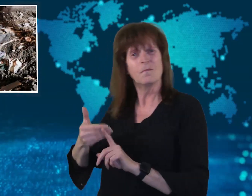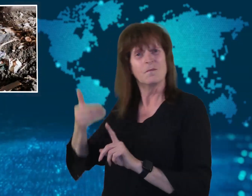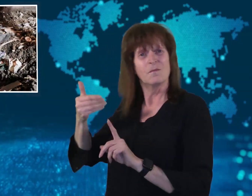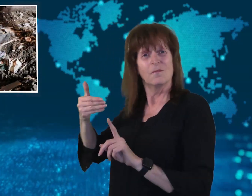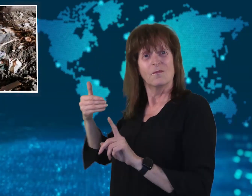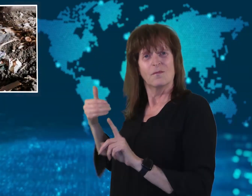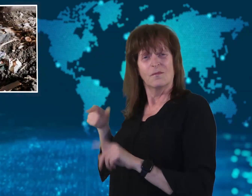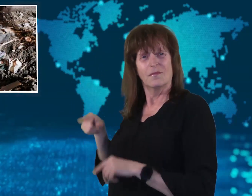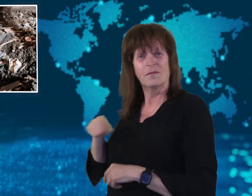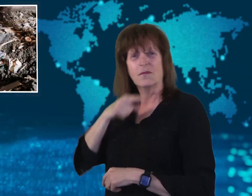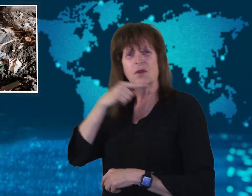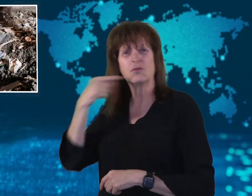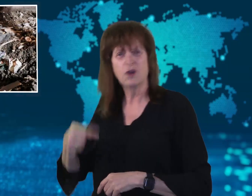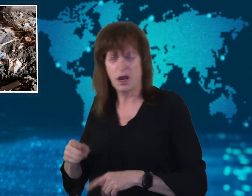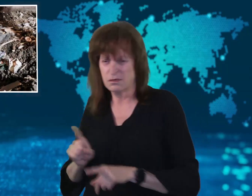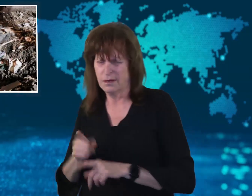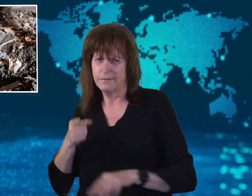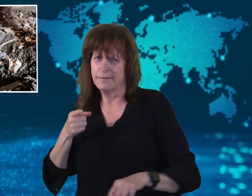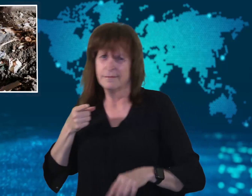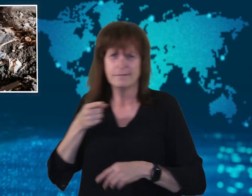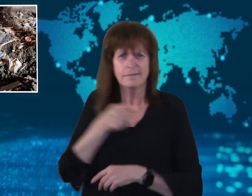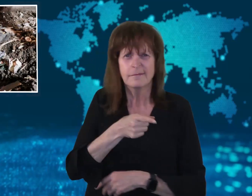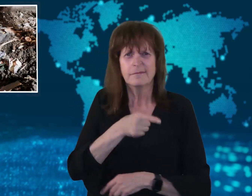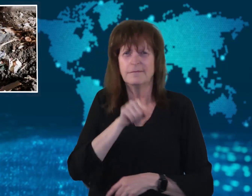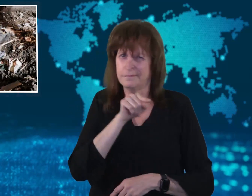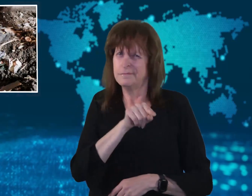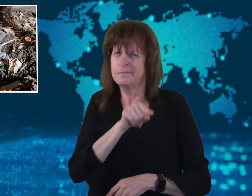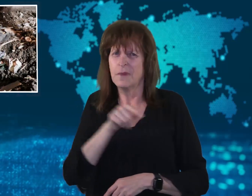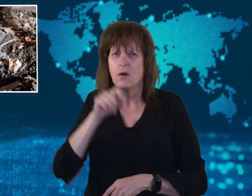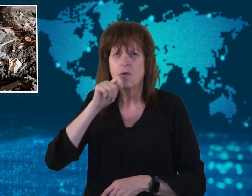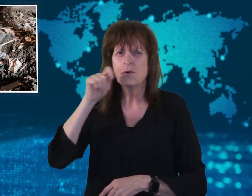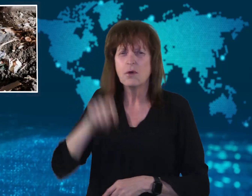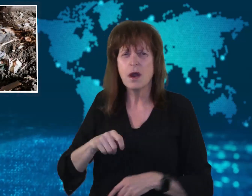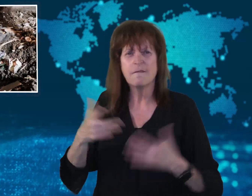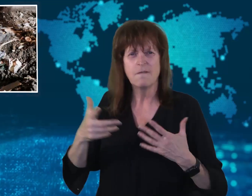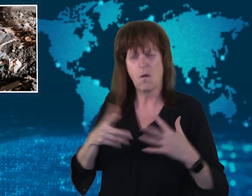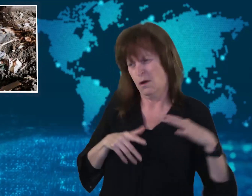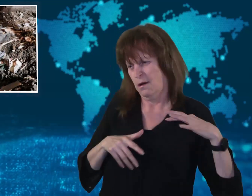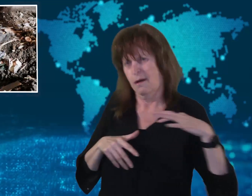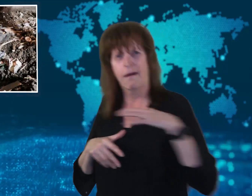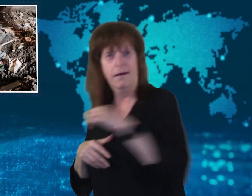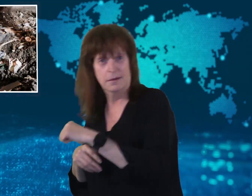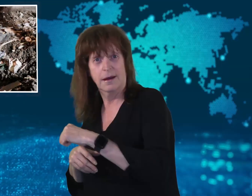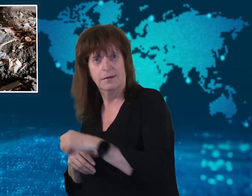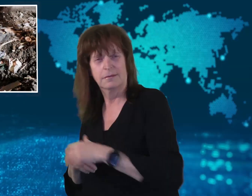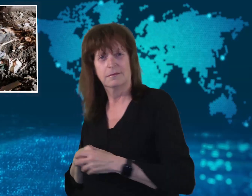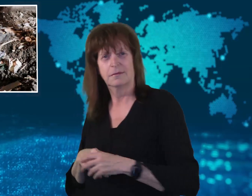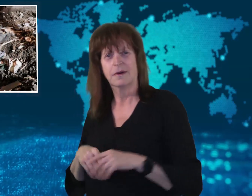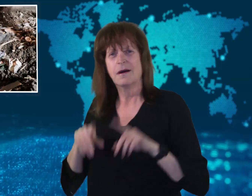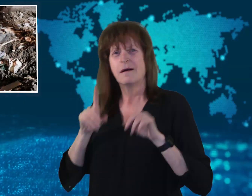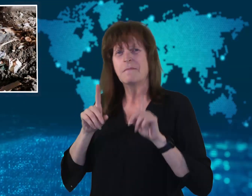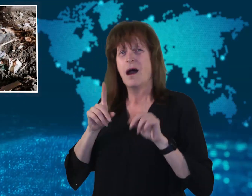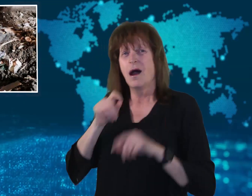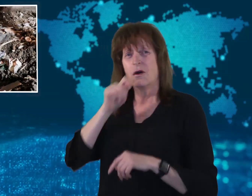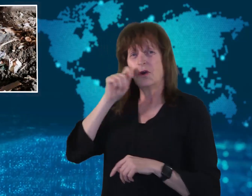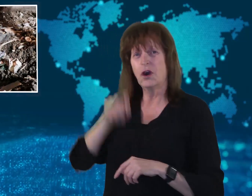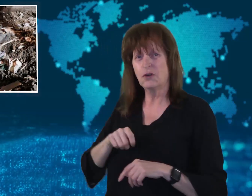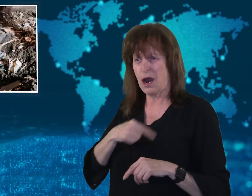and been attacked occasionally since Russia attacked Ukraine.